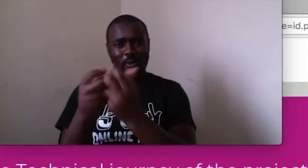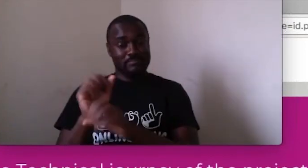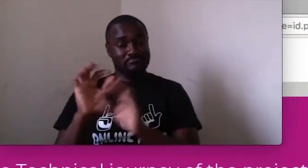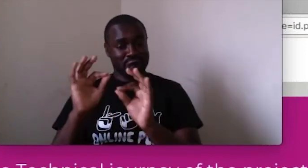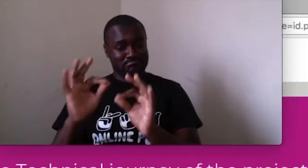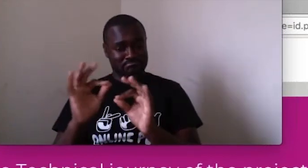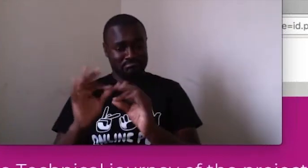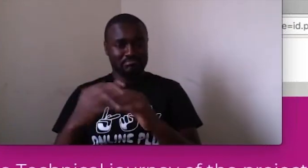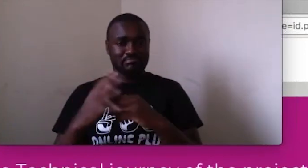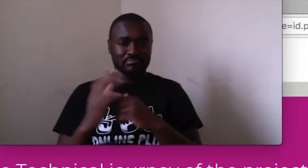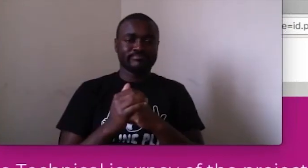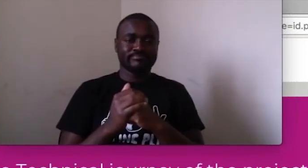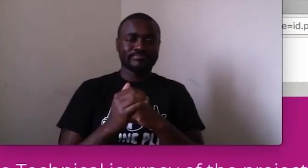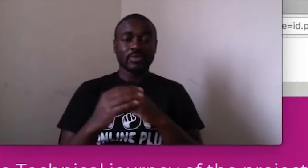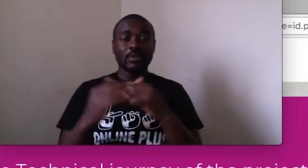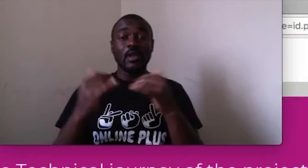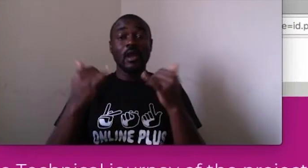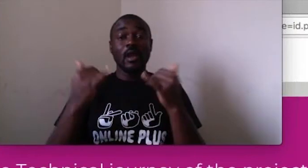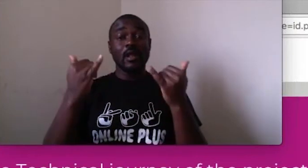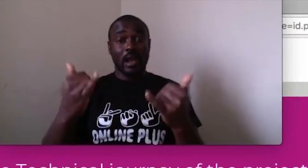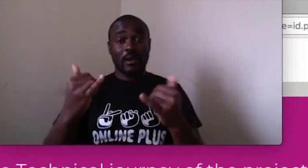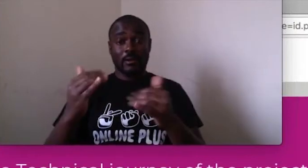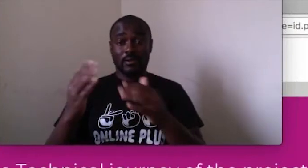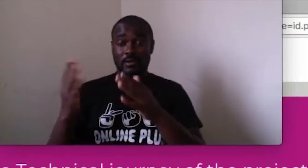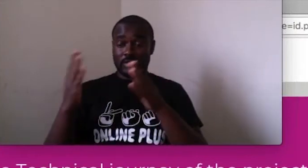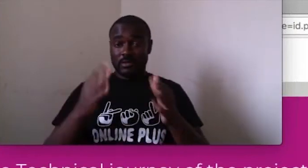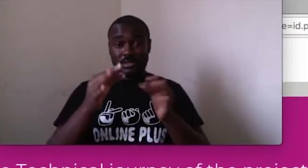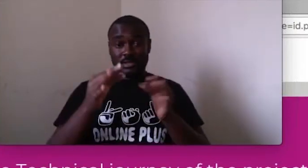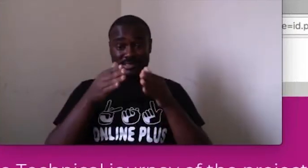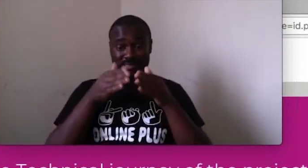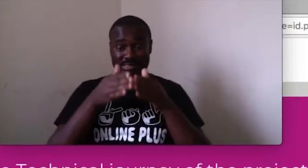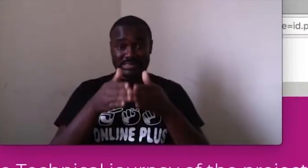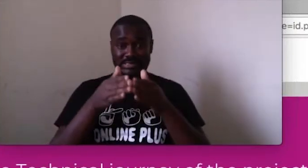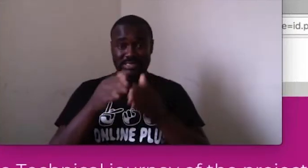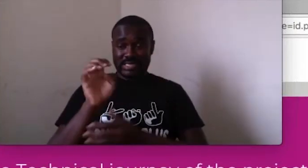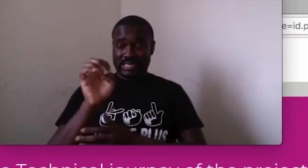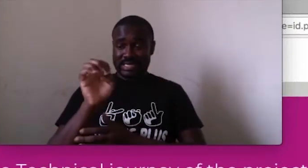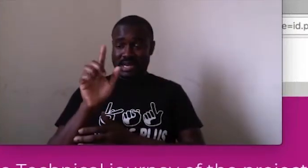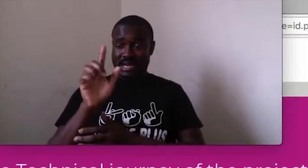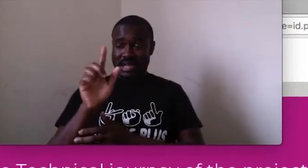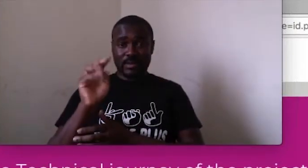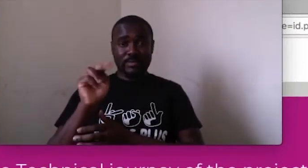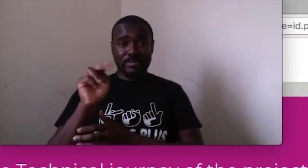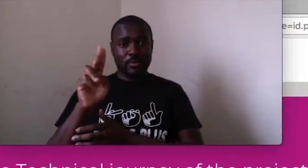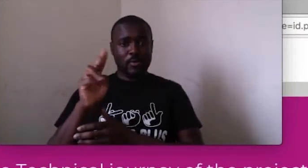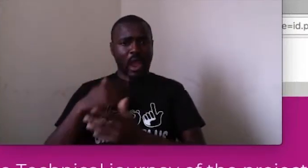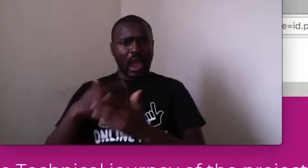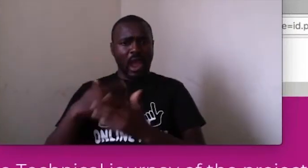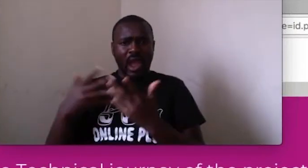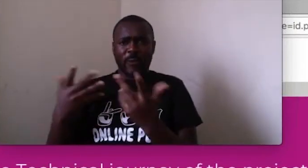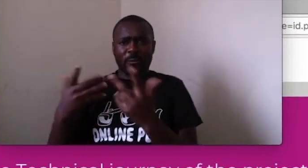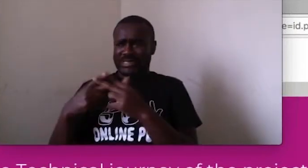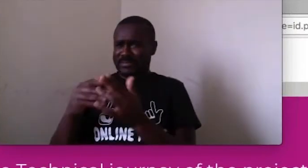and then it can bring up the video which is really good for me For the Sex eLimu